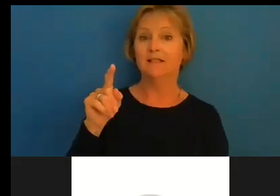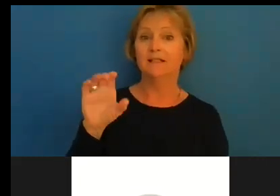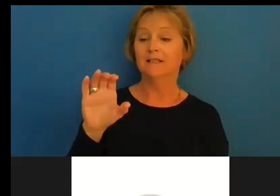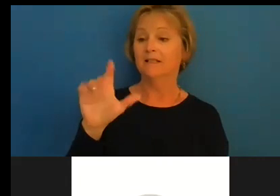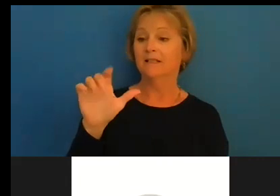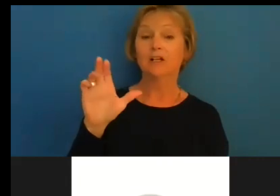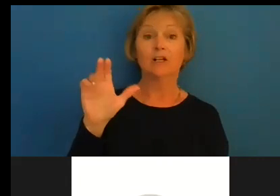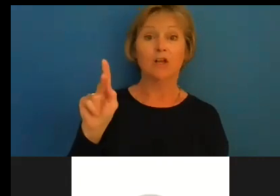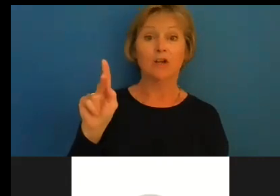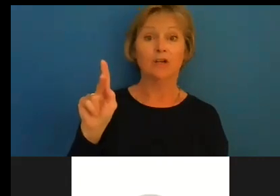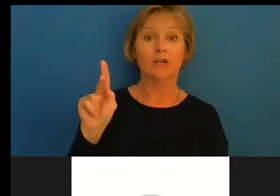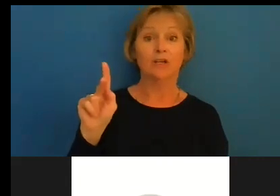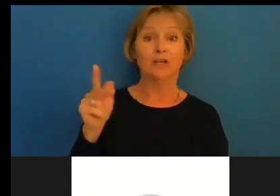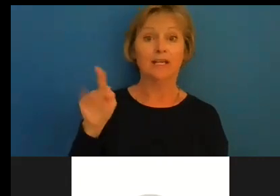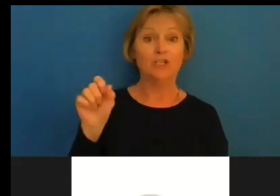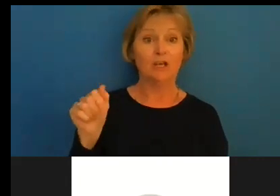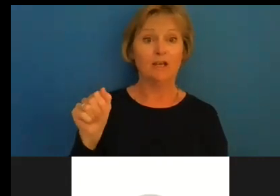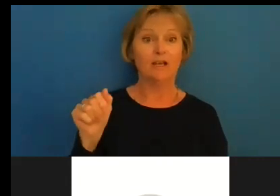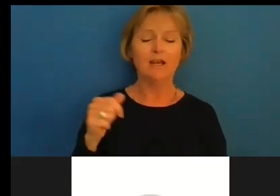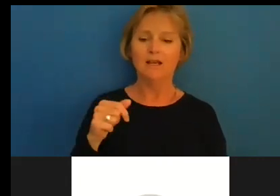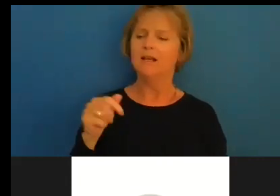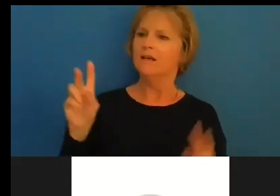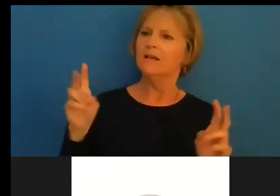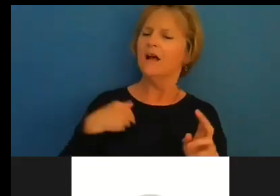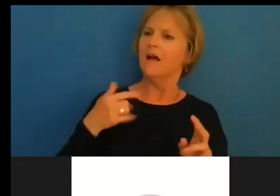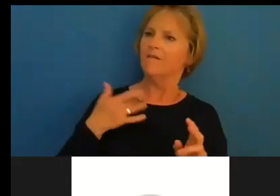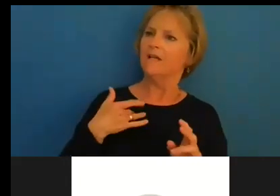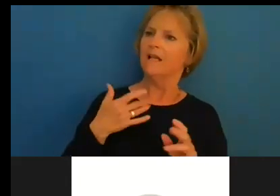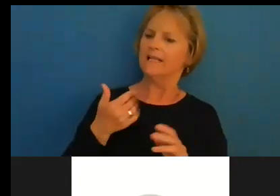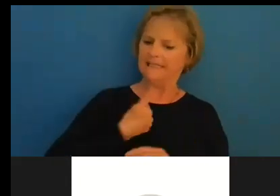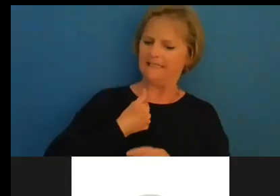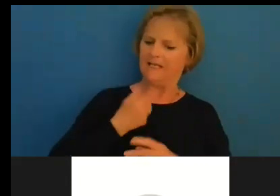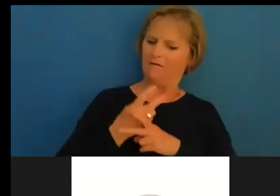It says, "I feel like a lot of the self-care messages I see are surrounding fitness.